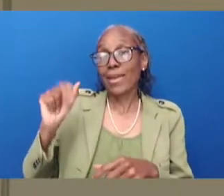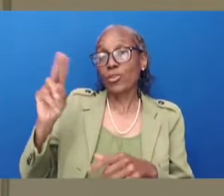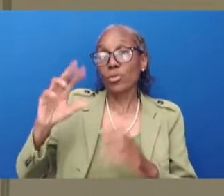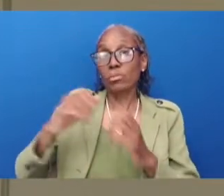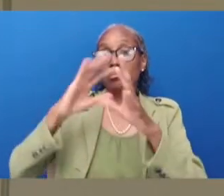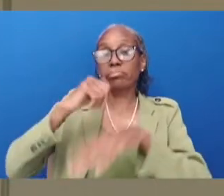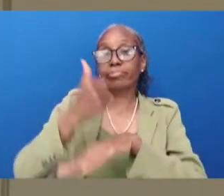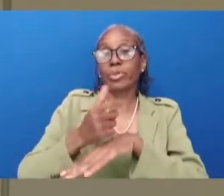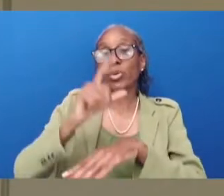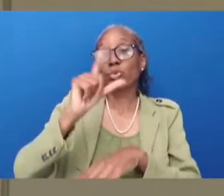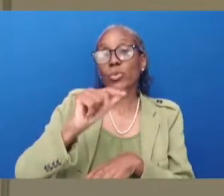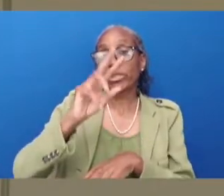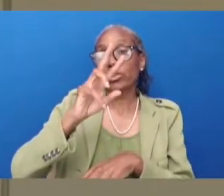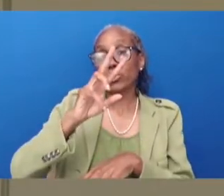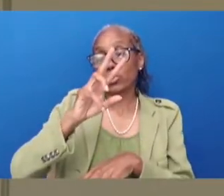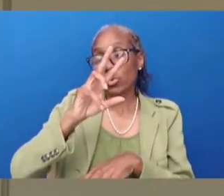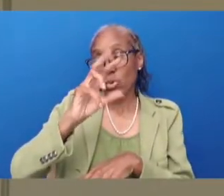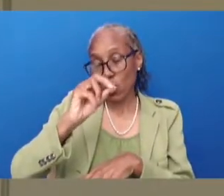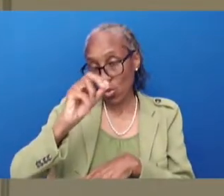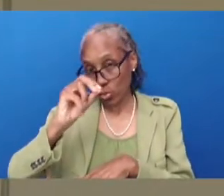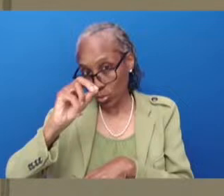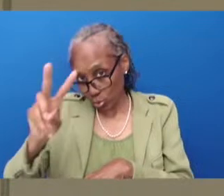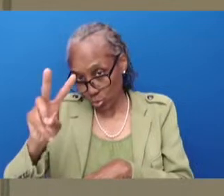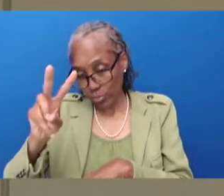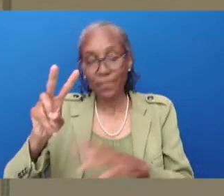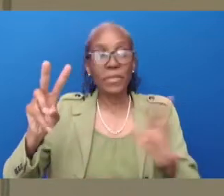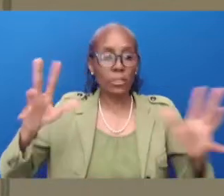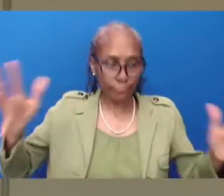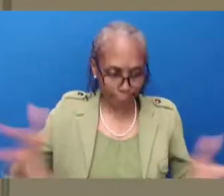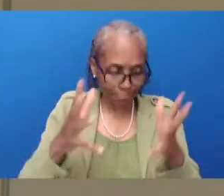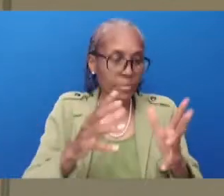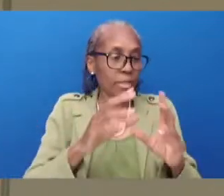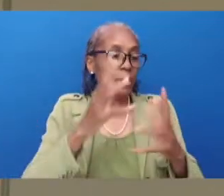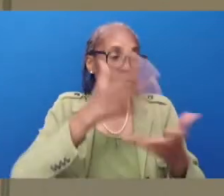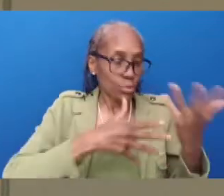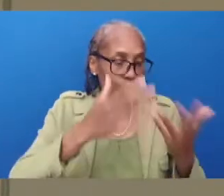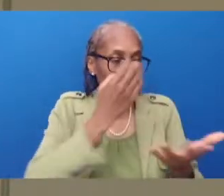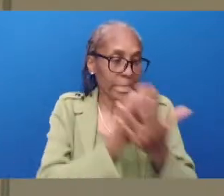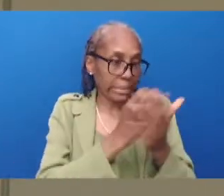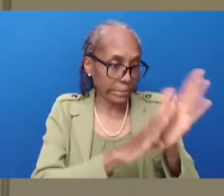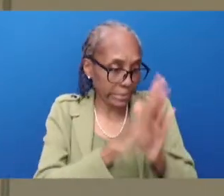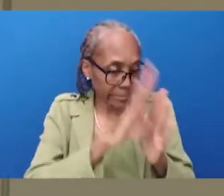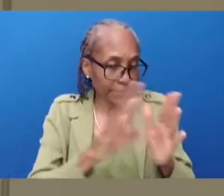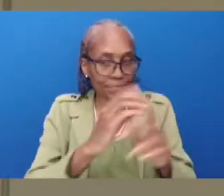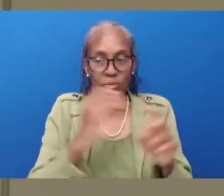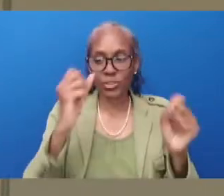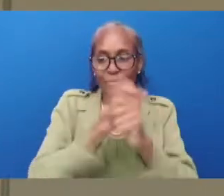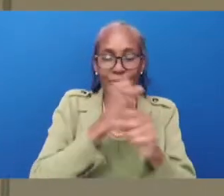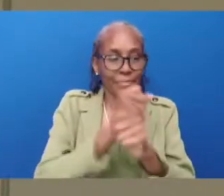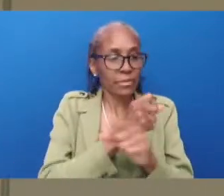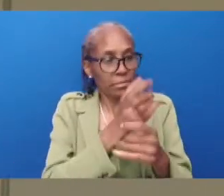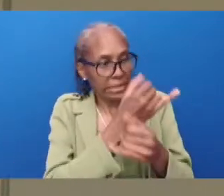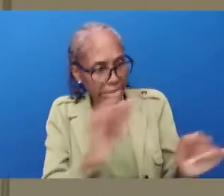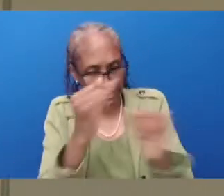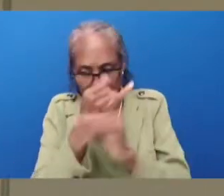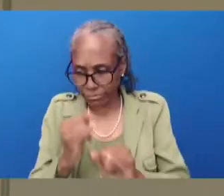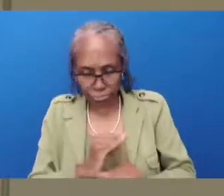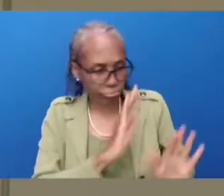INTO THE AFRICAN UNION IN 2002,